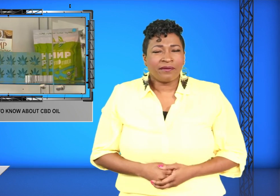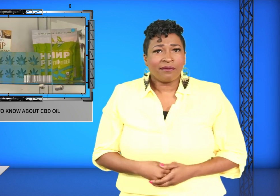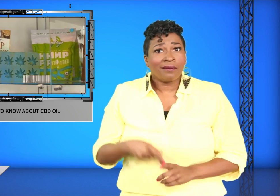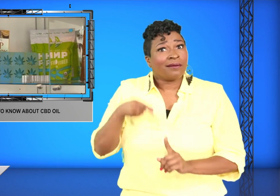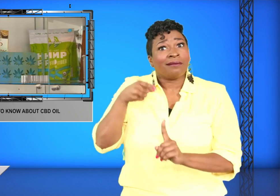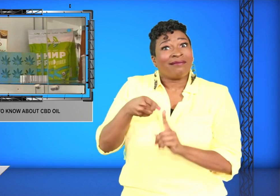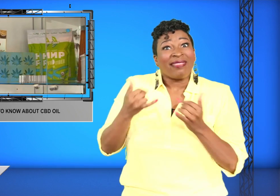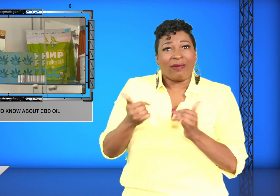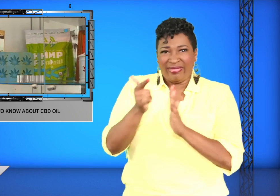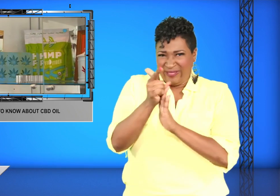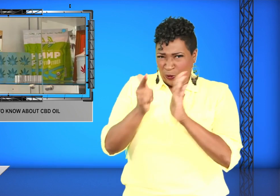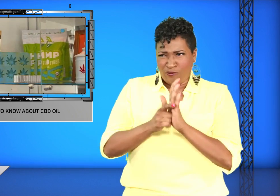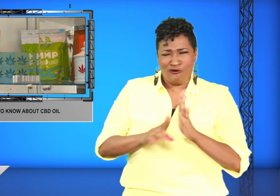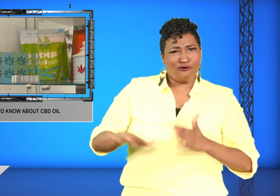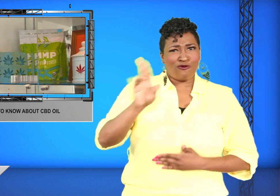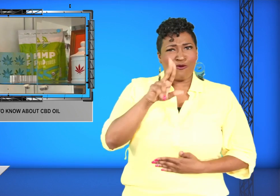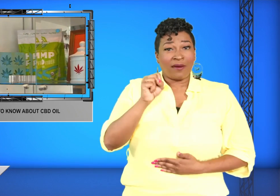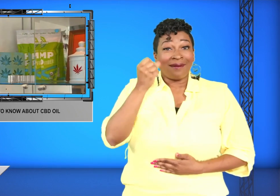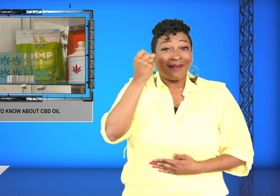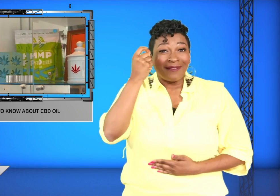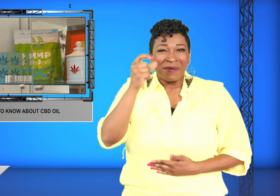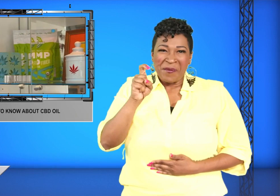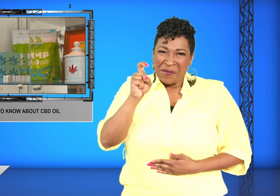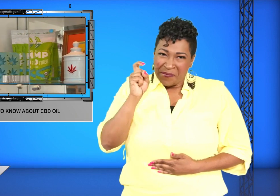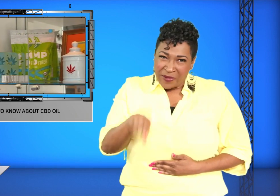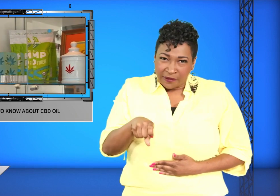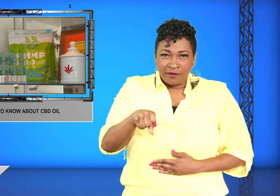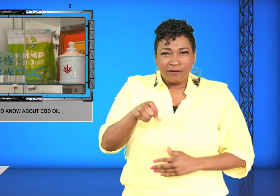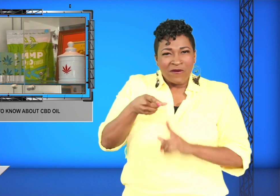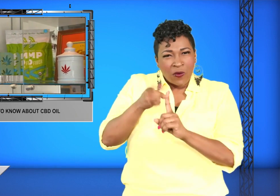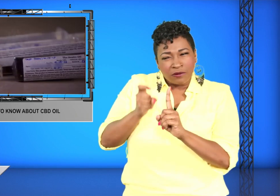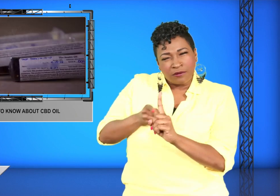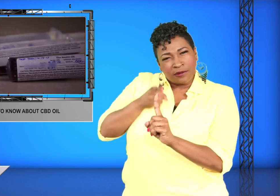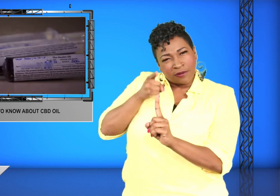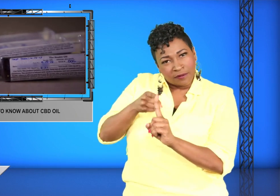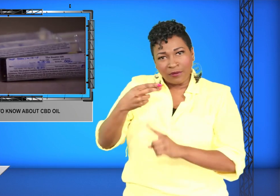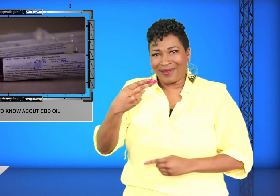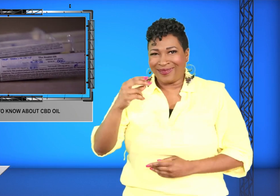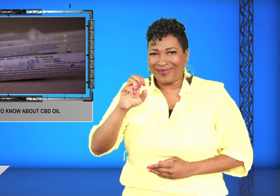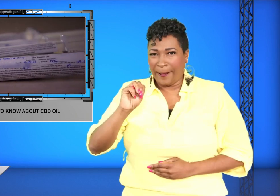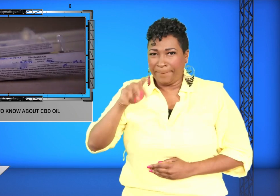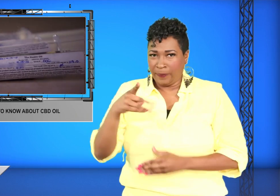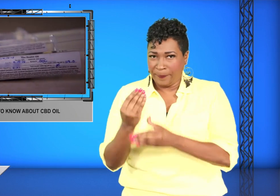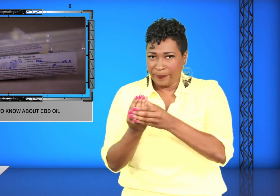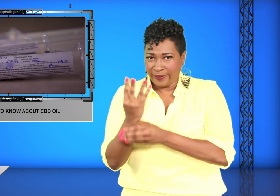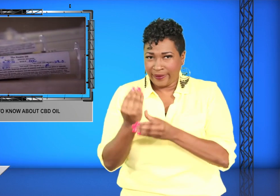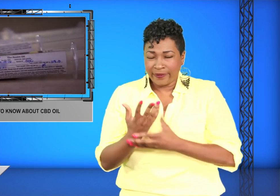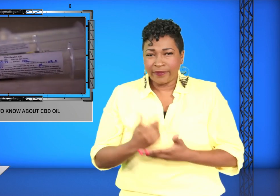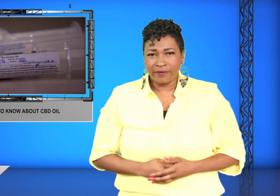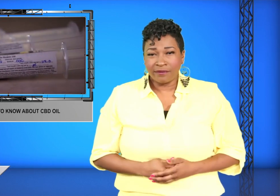It's now legal across the US as long as it comes from the hemp plant.